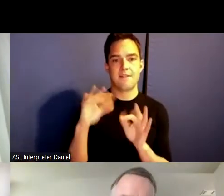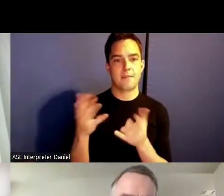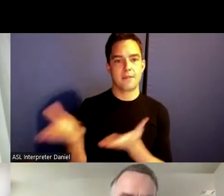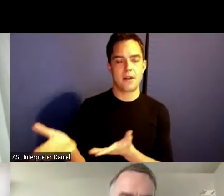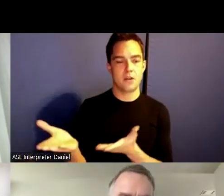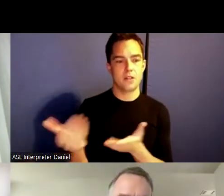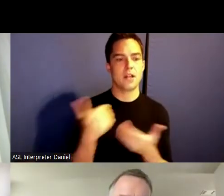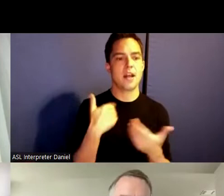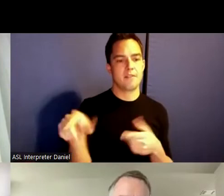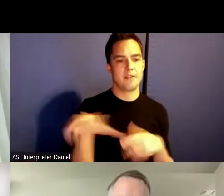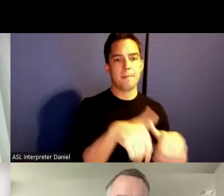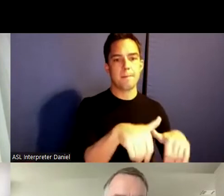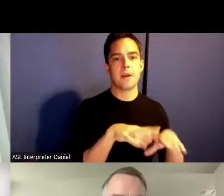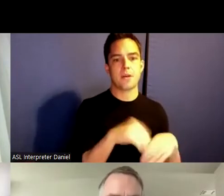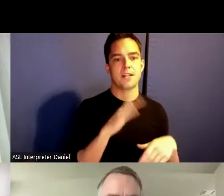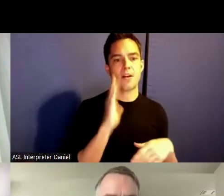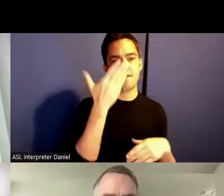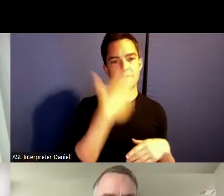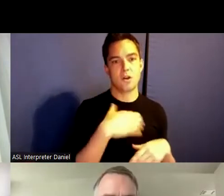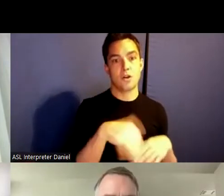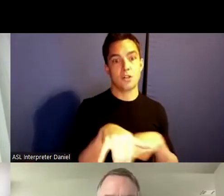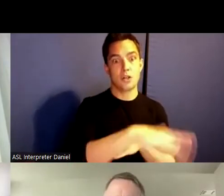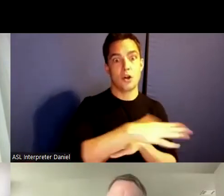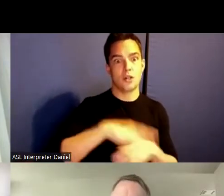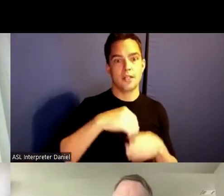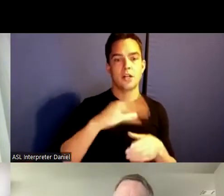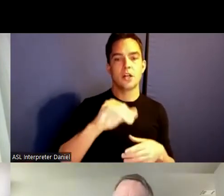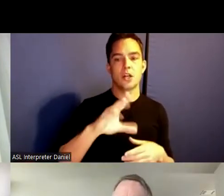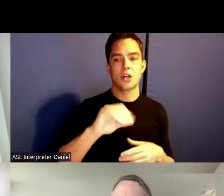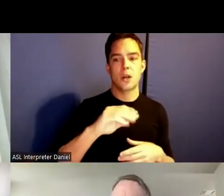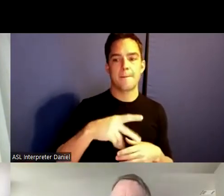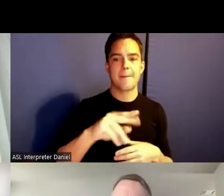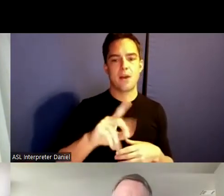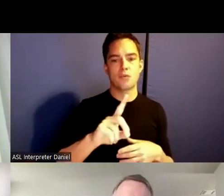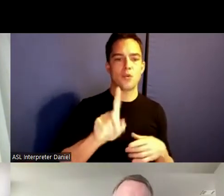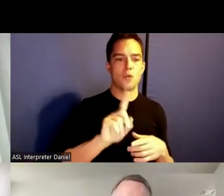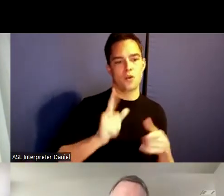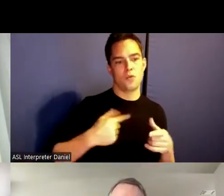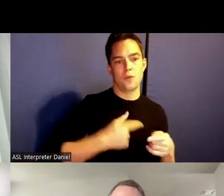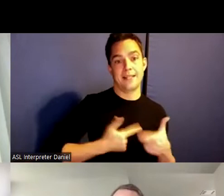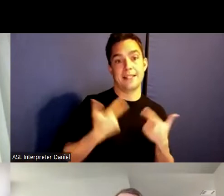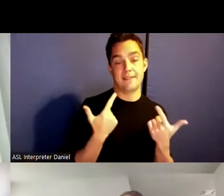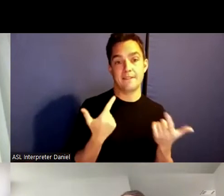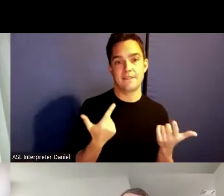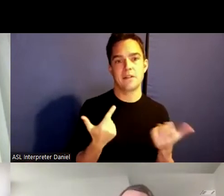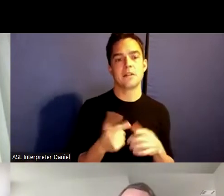buried on in our front yard and the camp compound where we've where we left. But even before